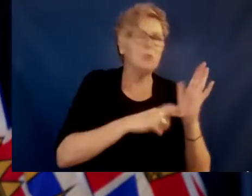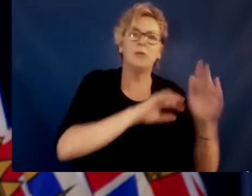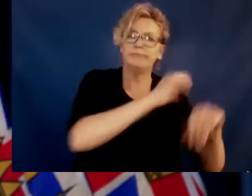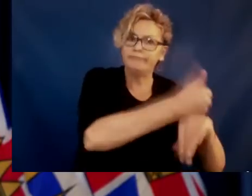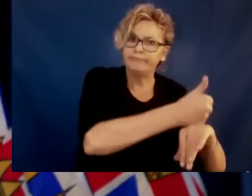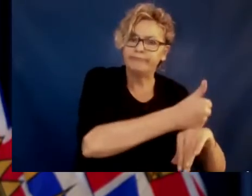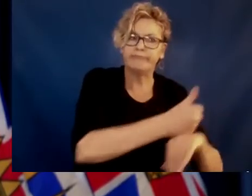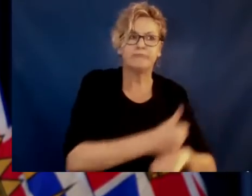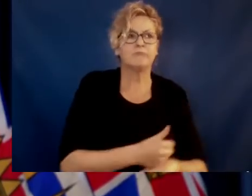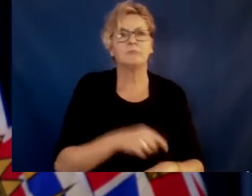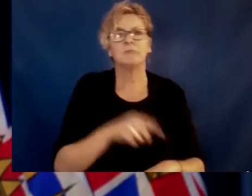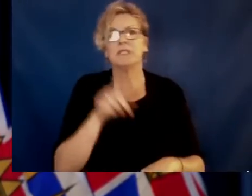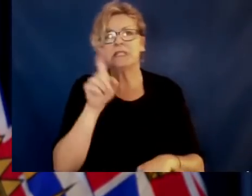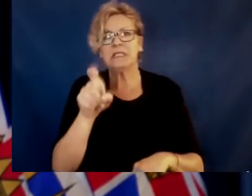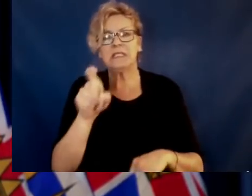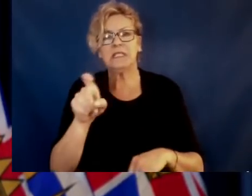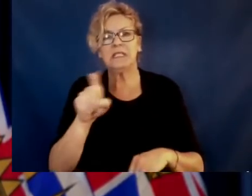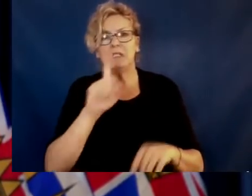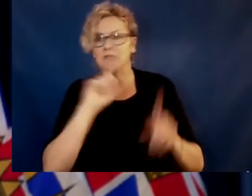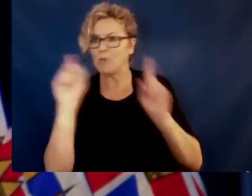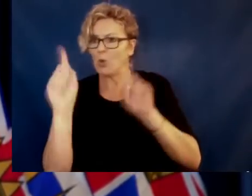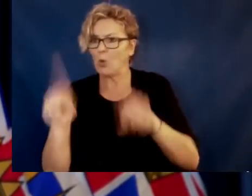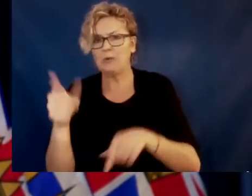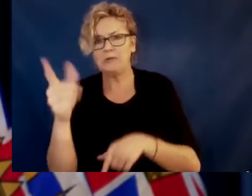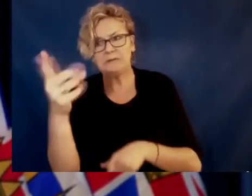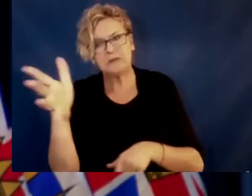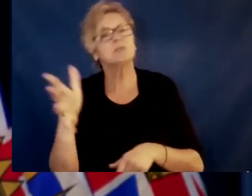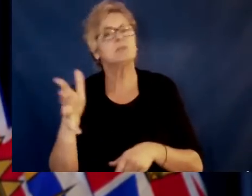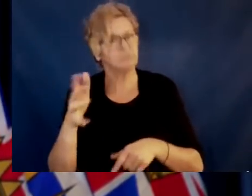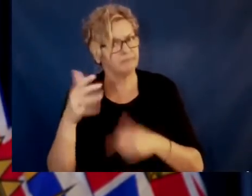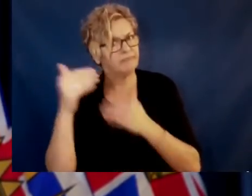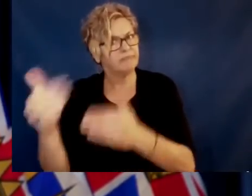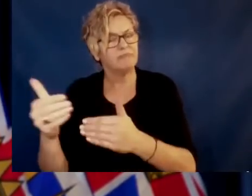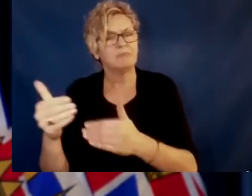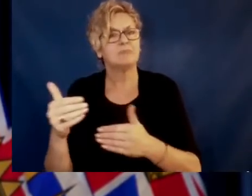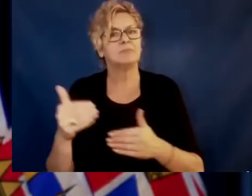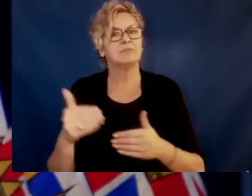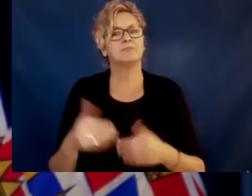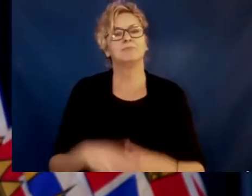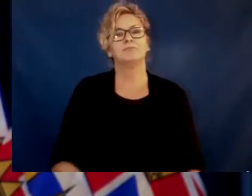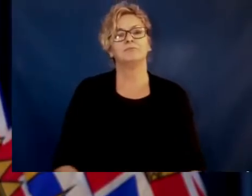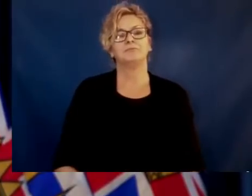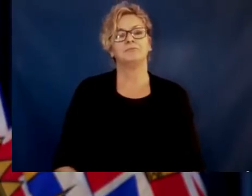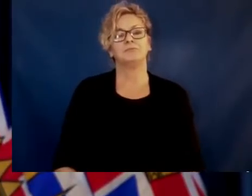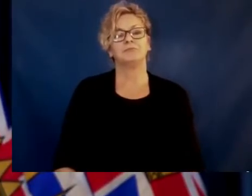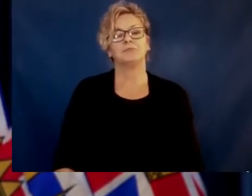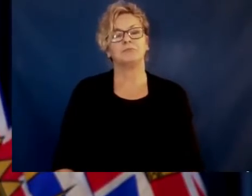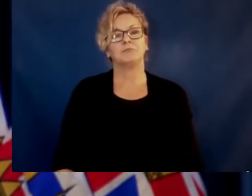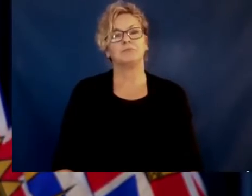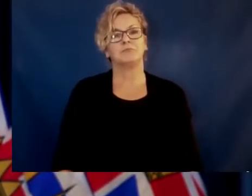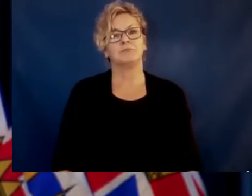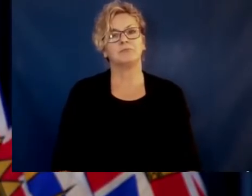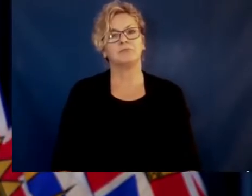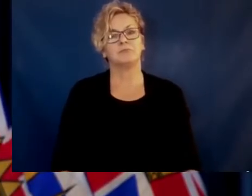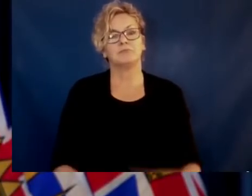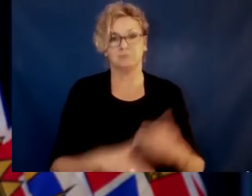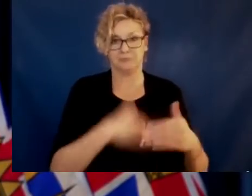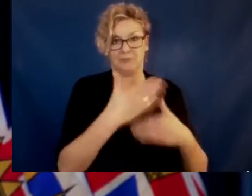Yes, just a quick one. That's helpful, thank you, Dr Henry. When you're describing how most people who are infected with